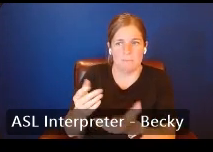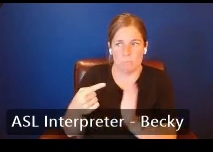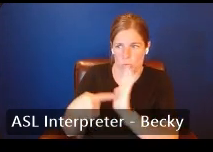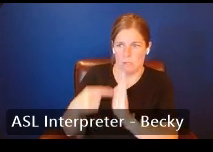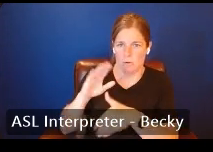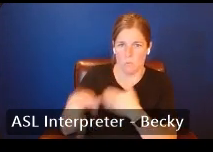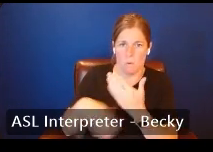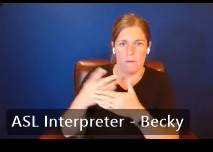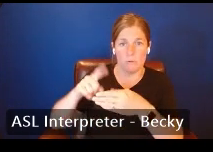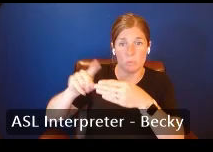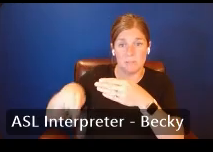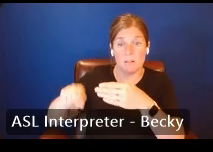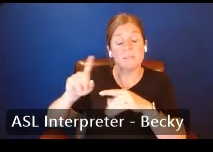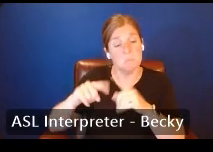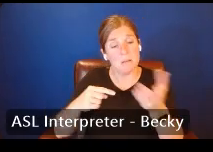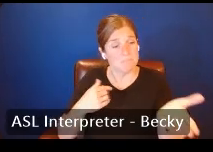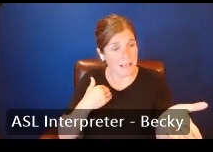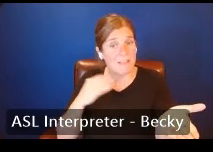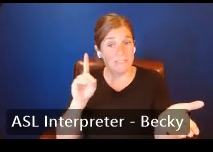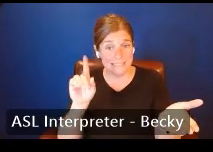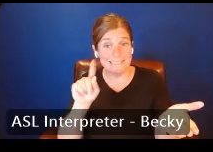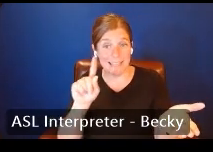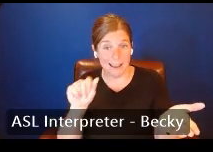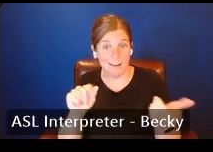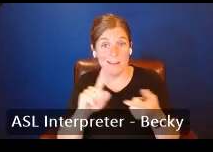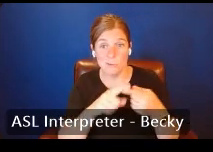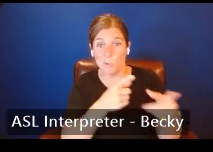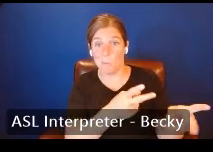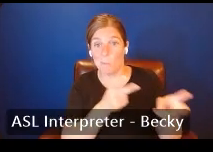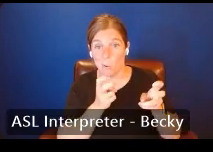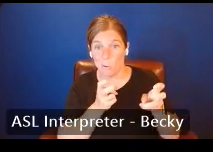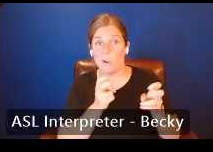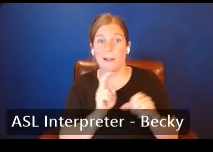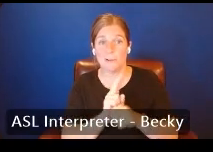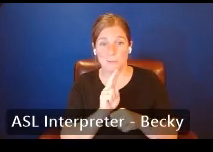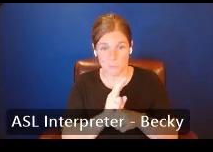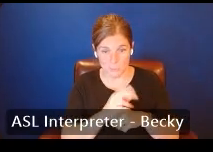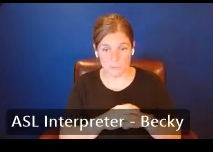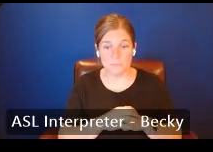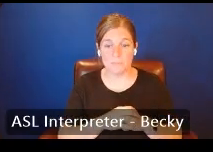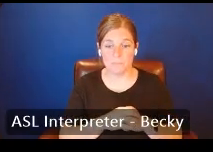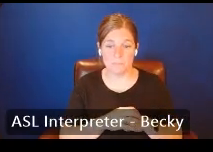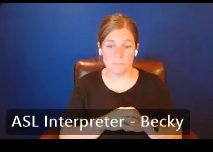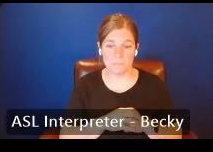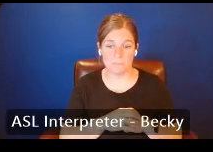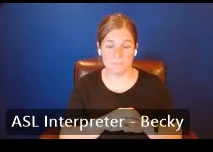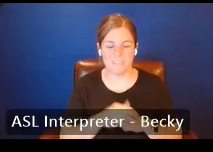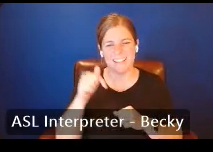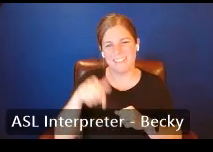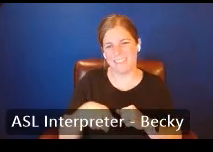But there's data there for us to use. This is acting like an alert.